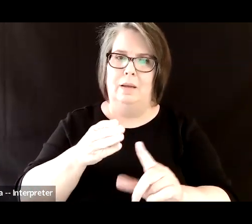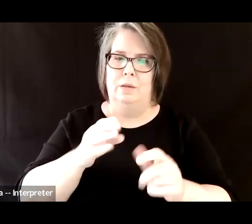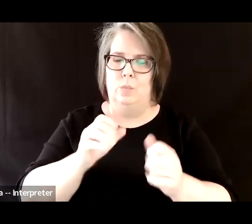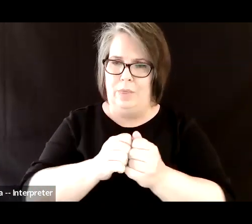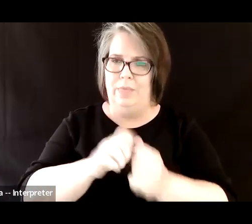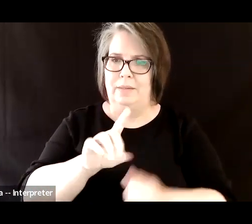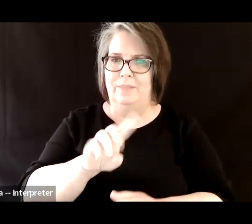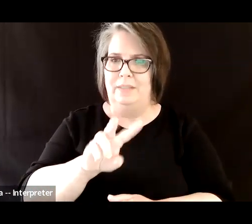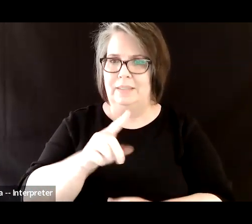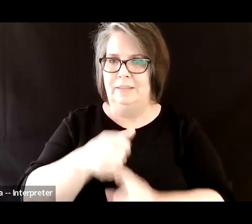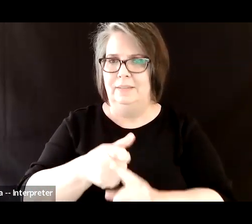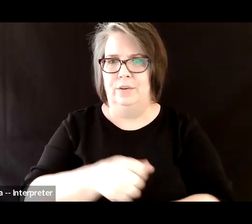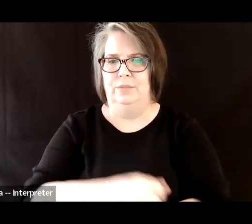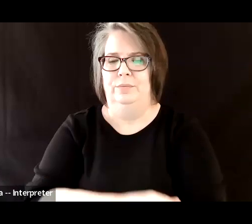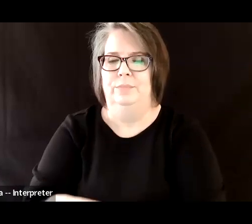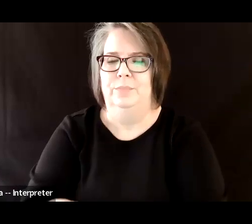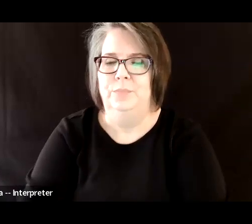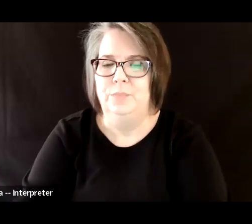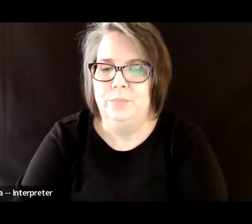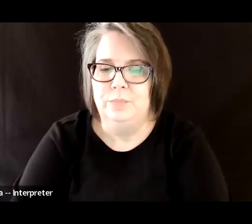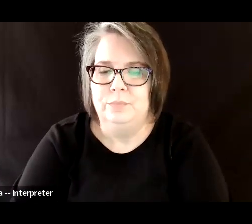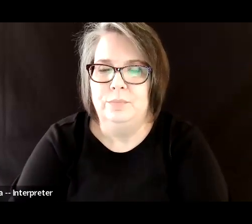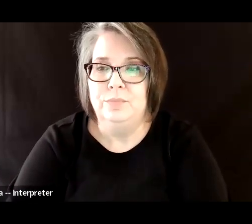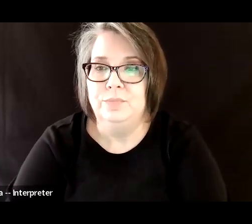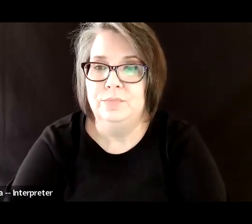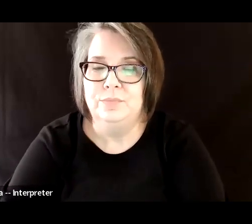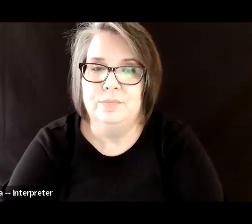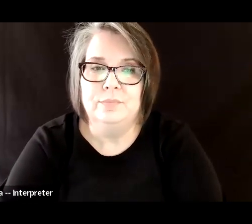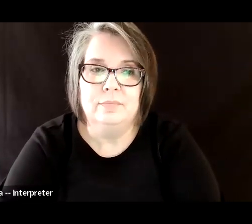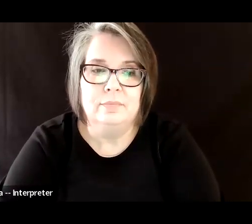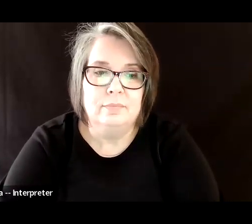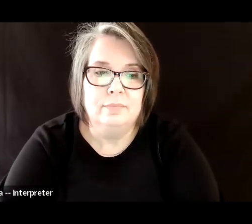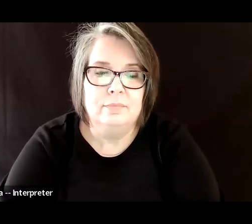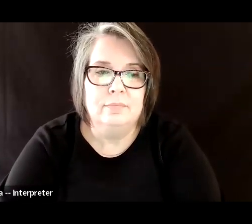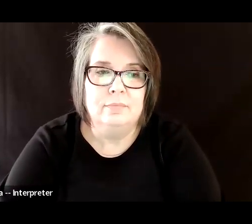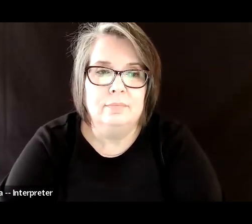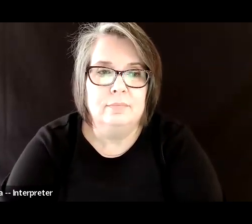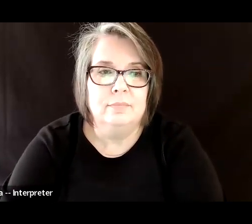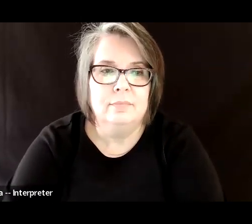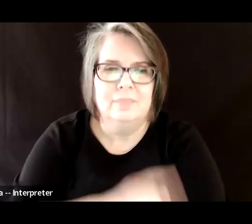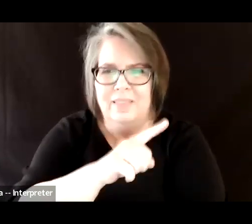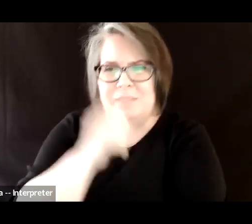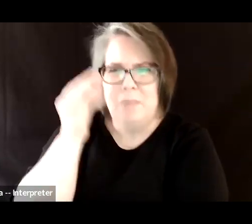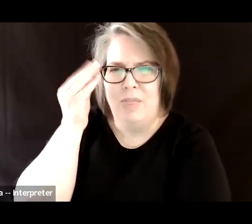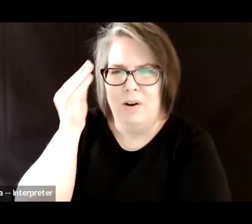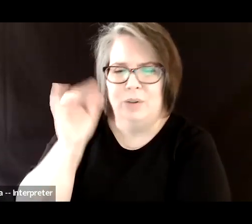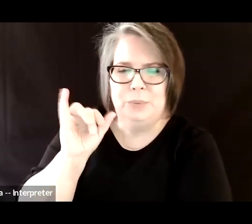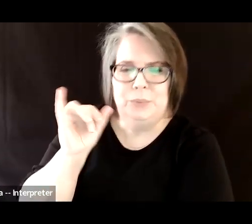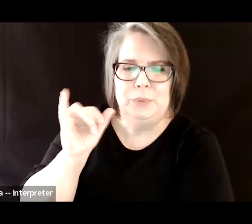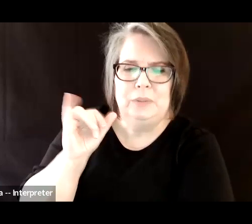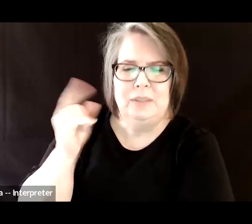itself. >> That was my thoughts, open captions. And someone mentioned something